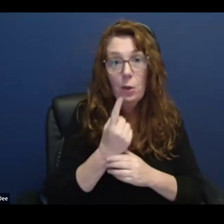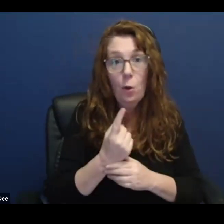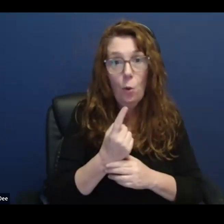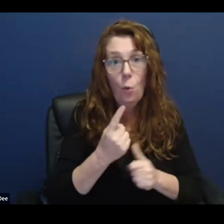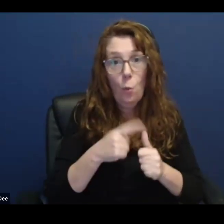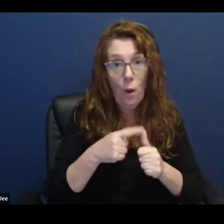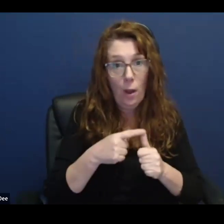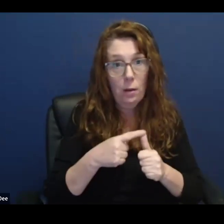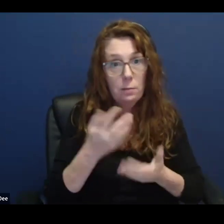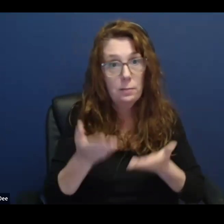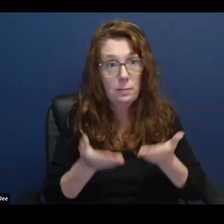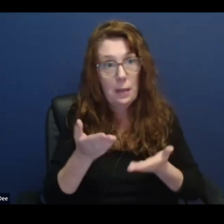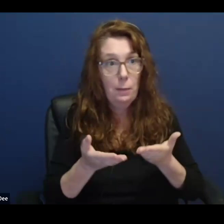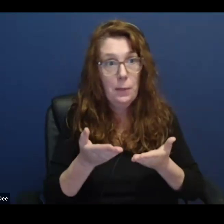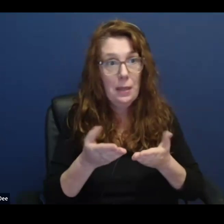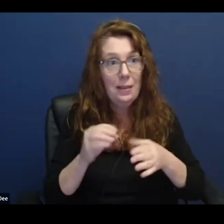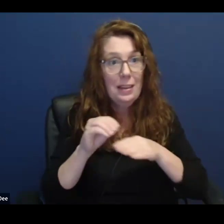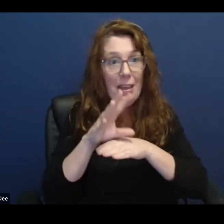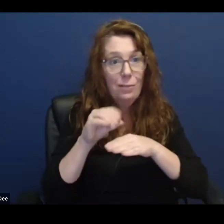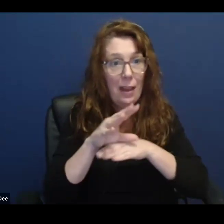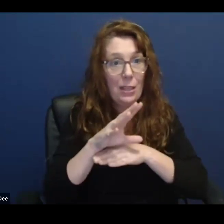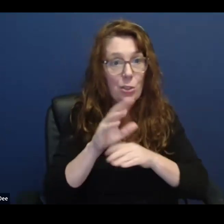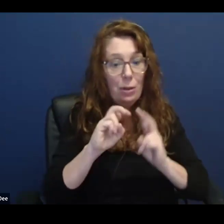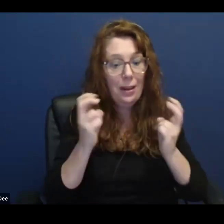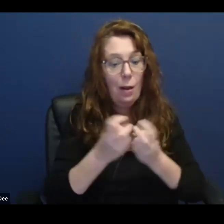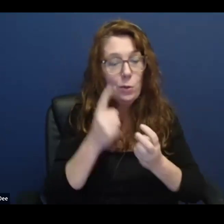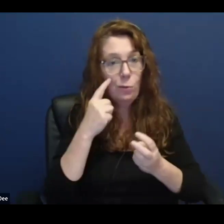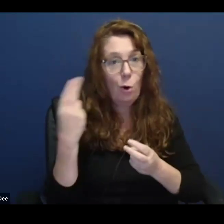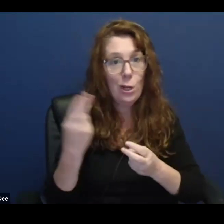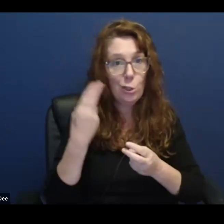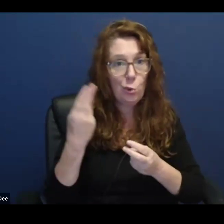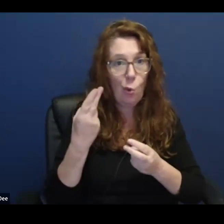source might be the Advisory Council for Historic Preservation has a list of federal preservation